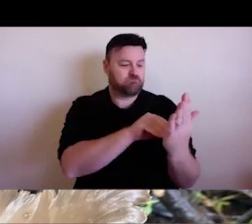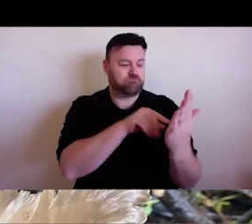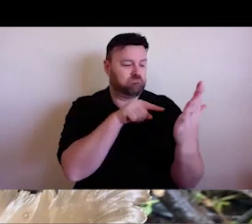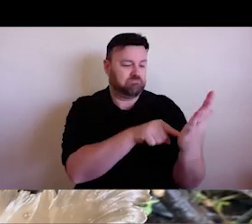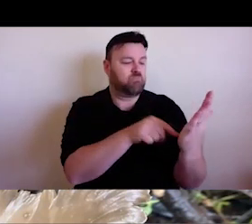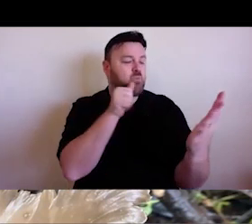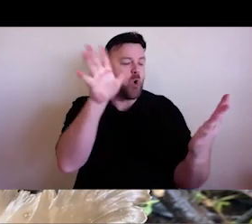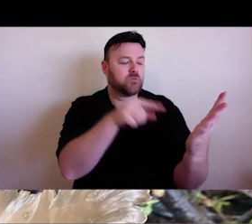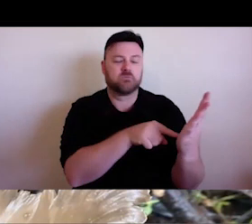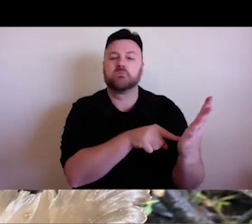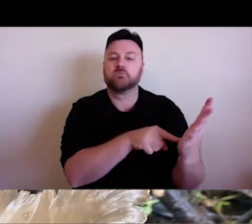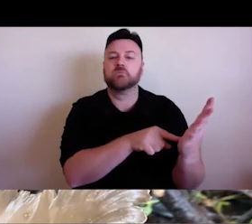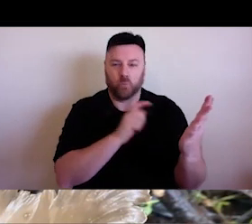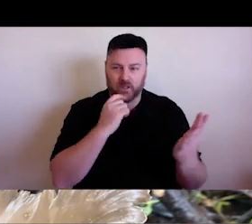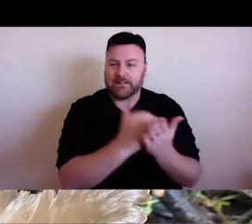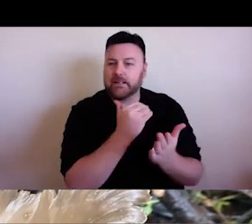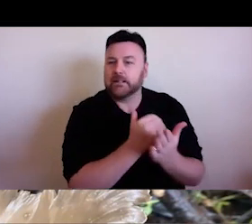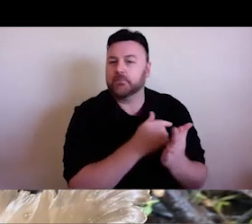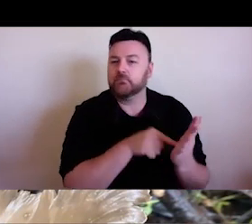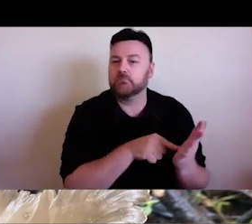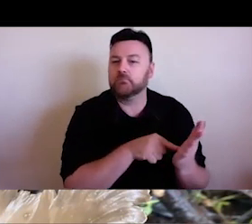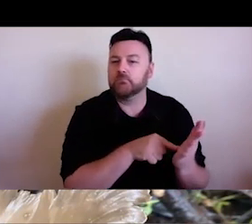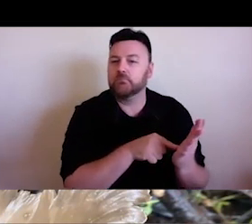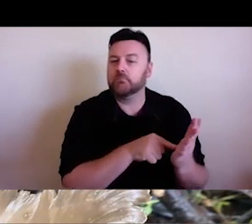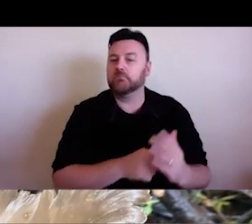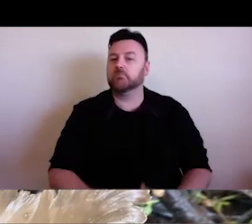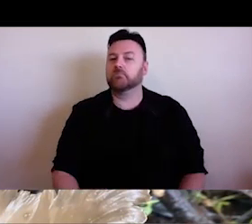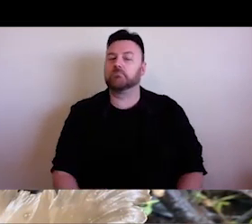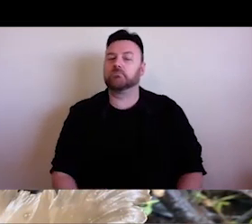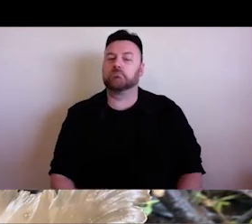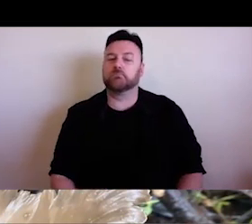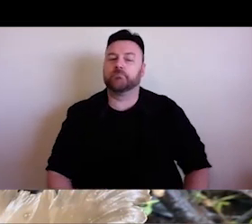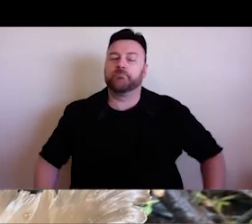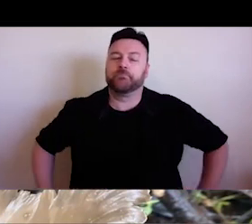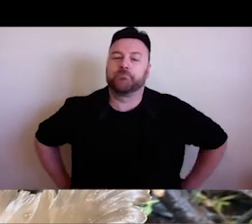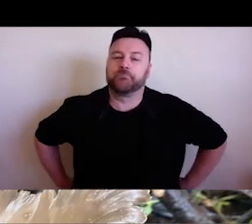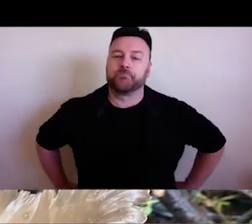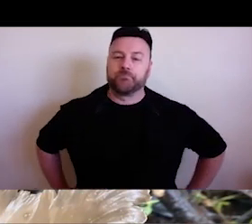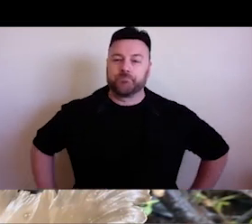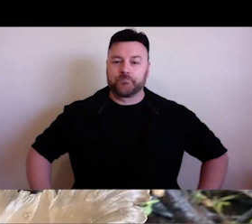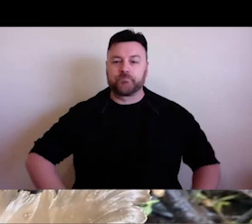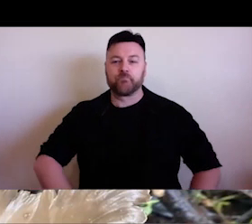going to keep a form hold of regardless of what happens or what's